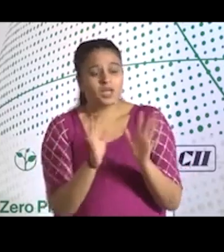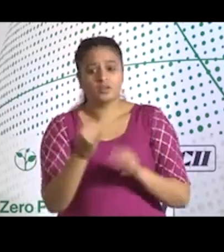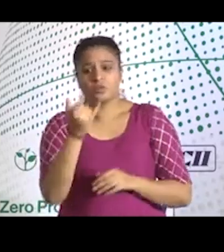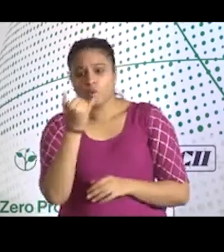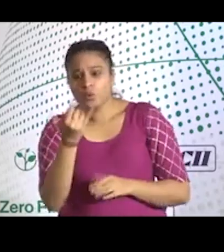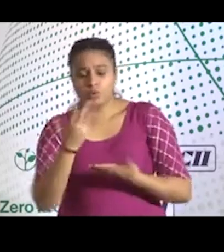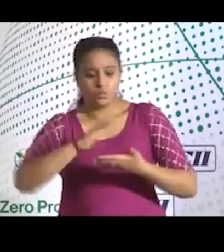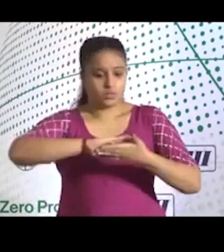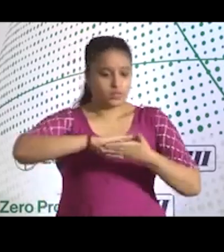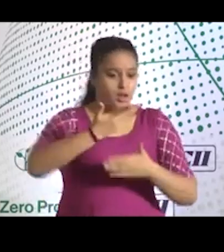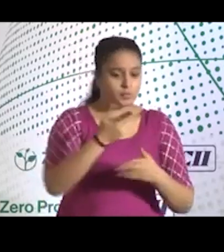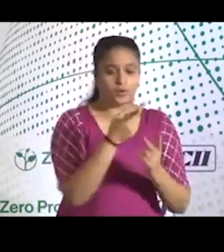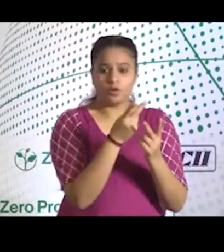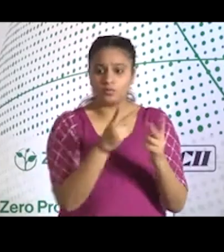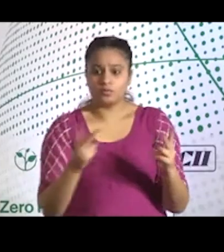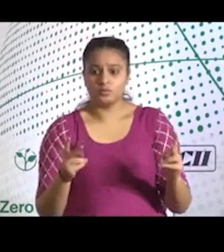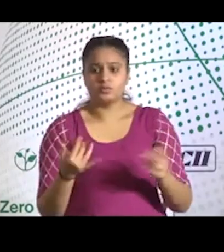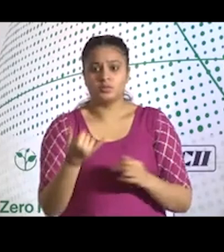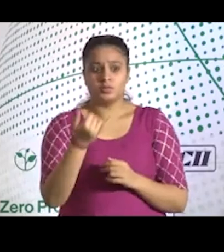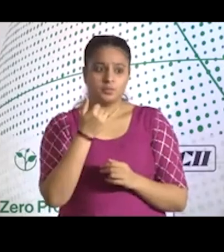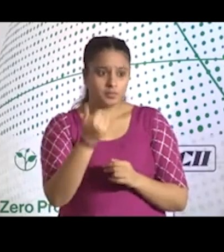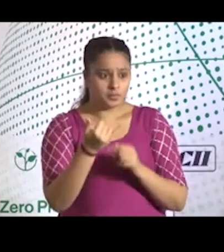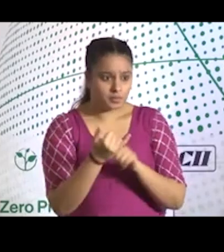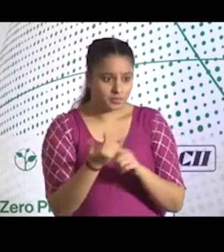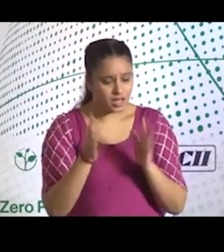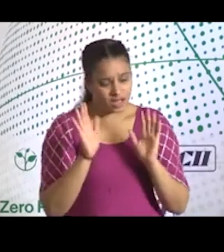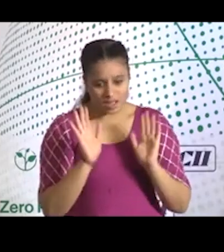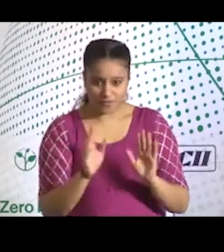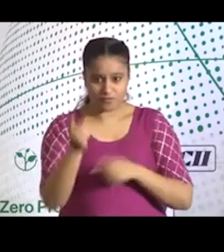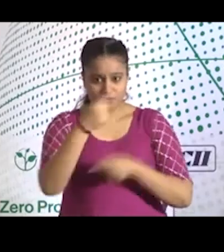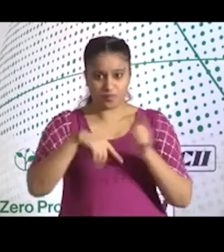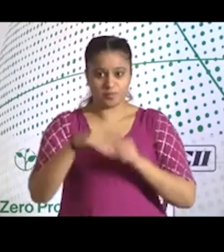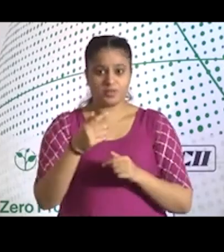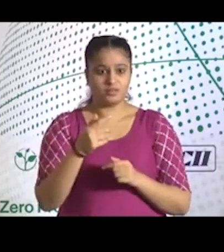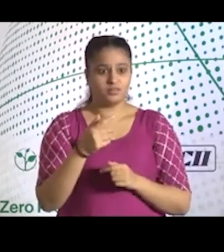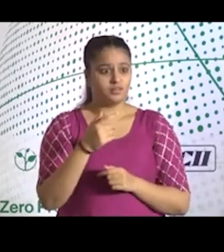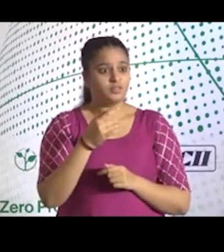they all have on Android talkback, on iPhone, voiceover,